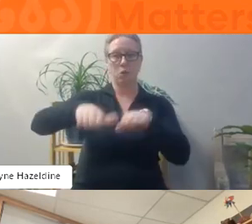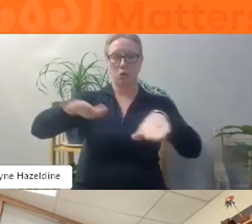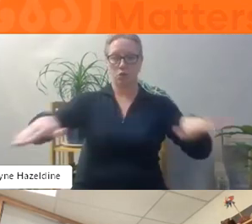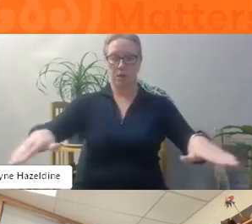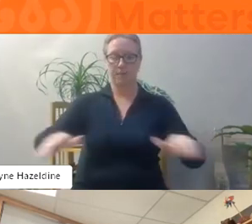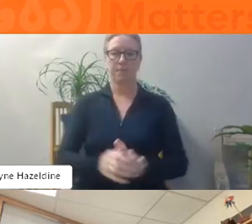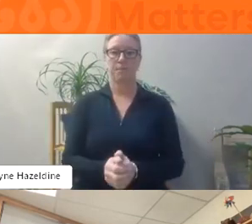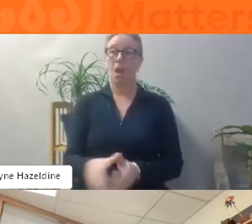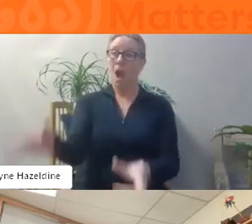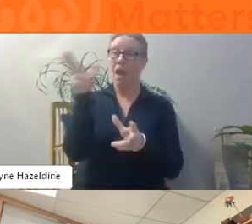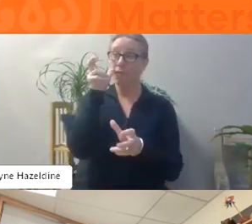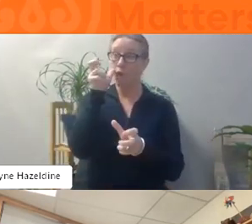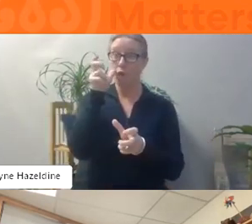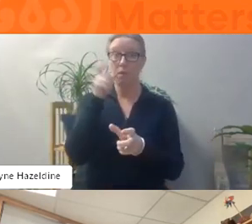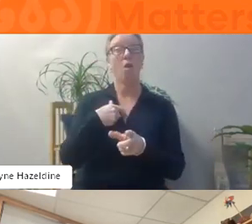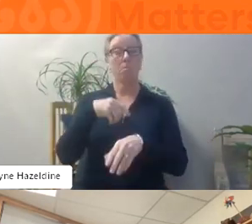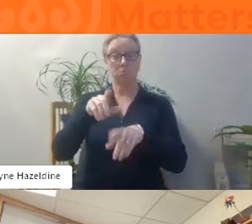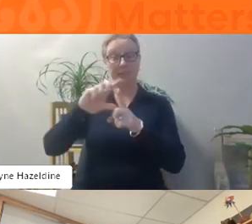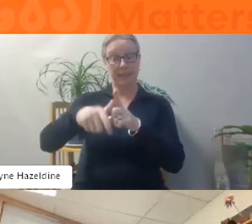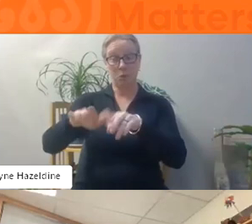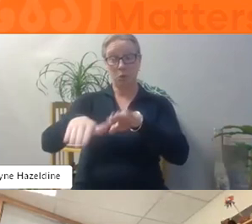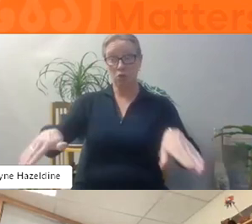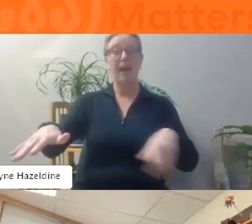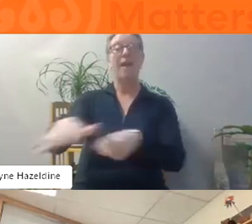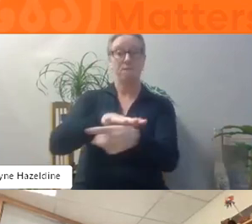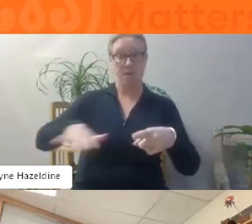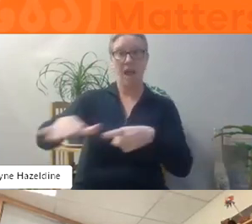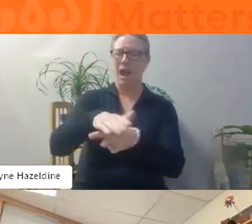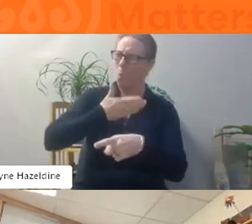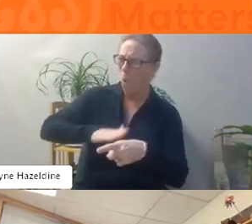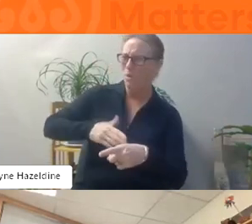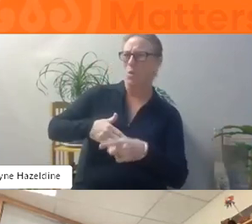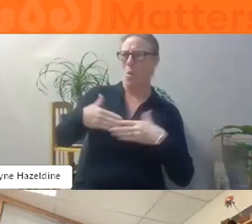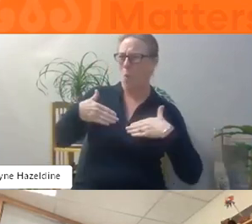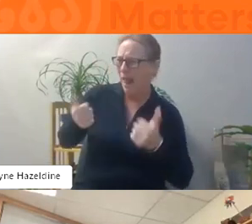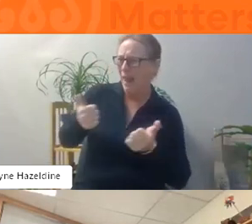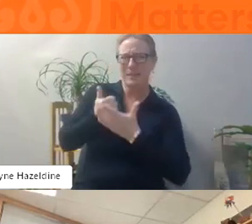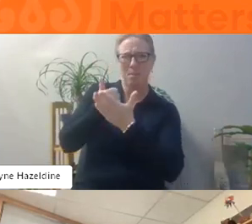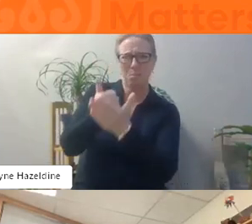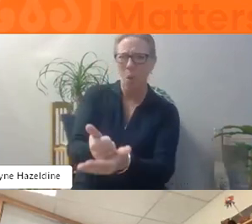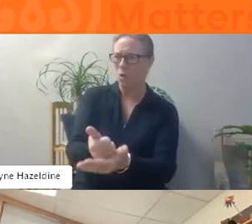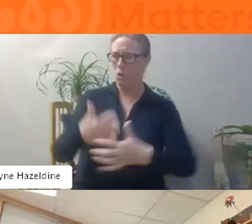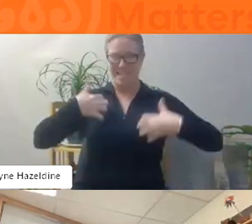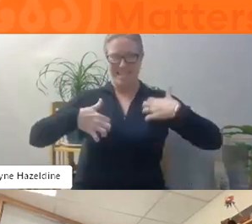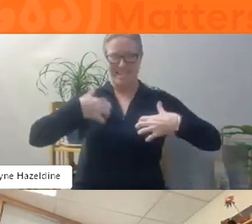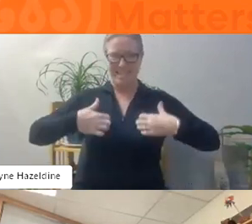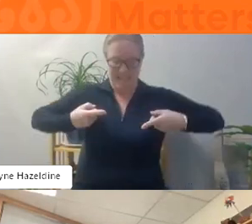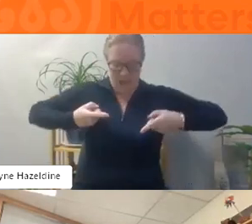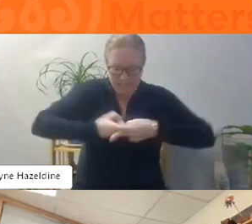from mokopuna whaikaha and their whānau that they want to be well supported to flourish in all of their intersecting identities.